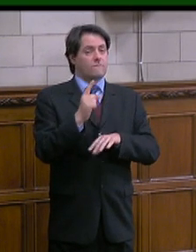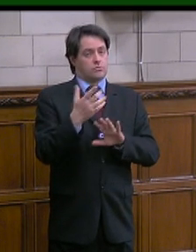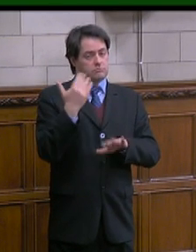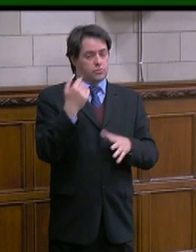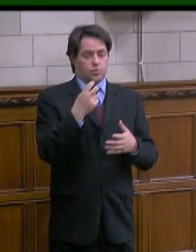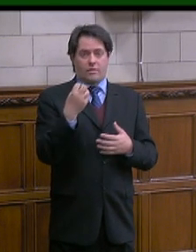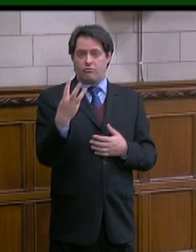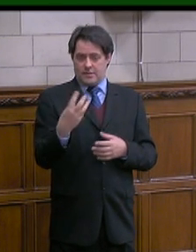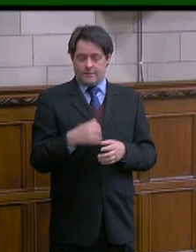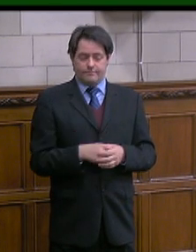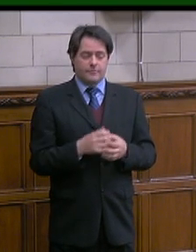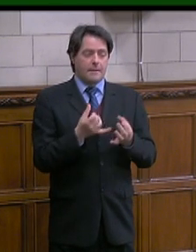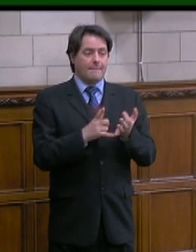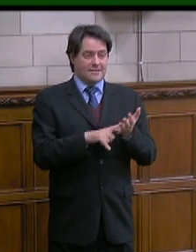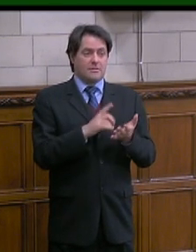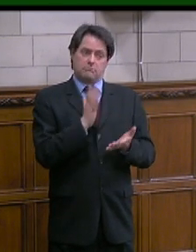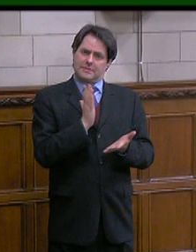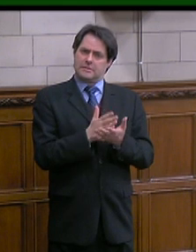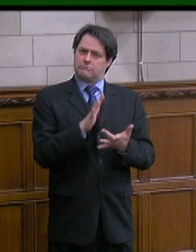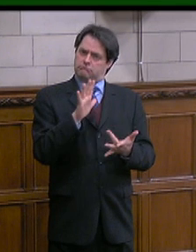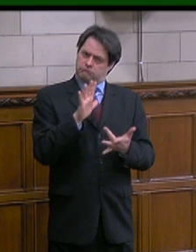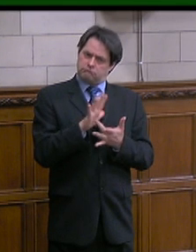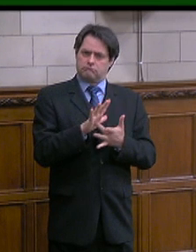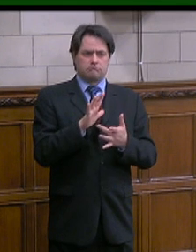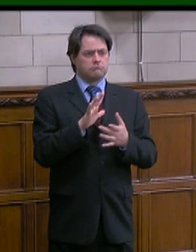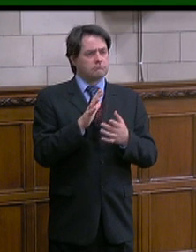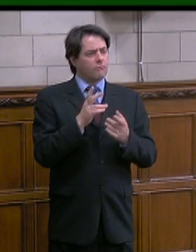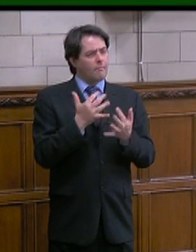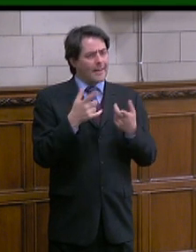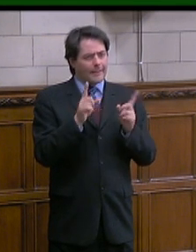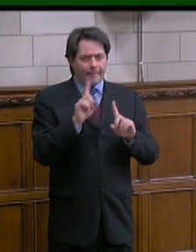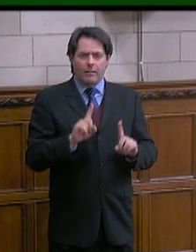British Sign Language is a vital method of communication for many people and the first